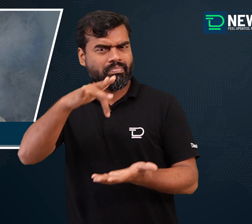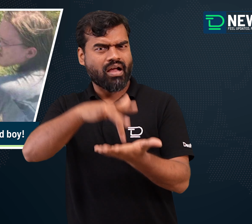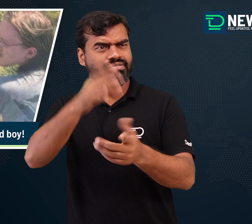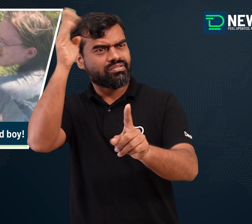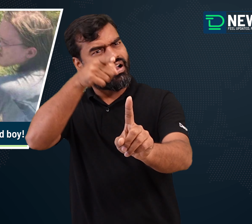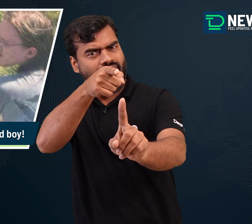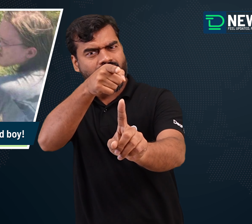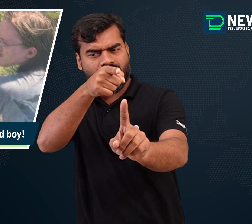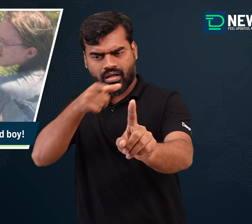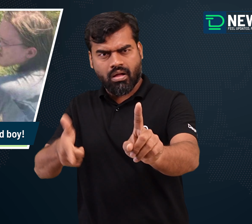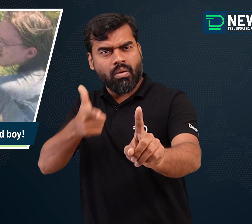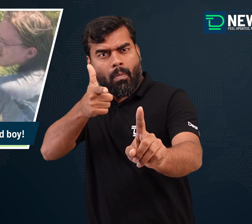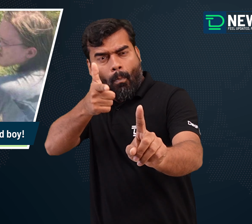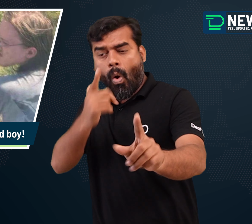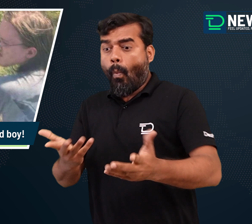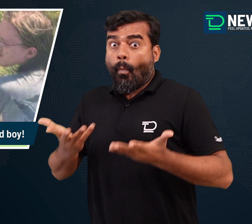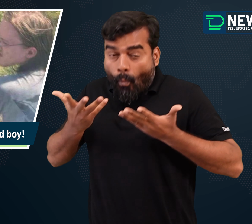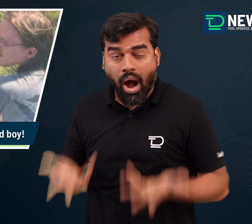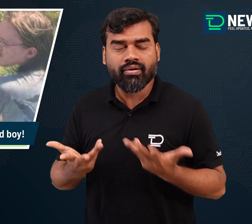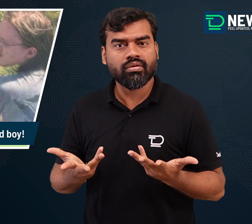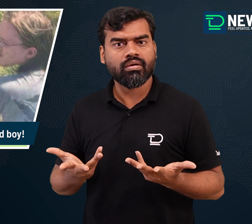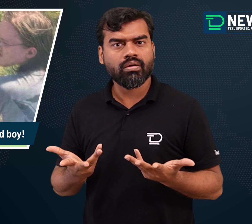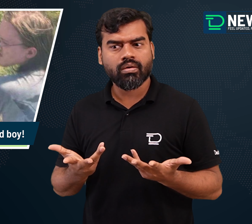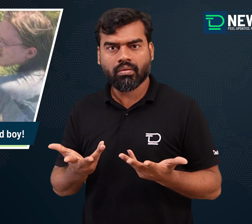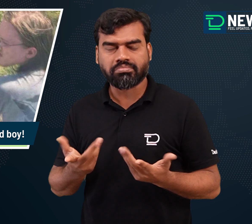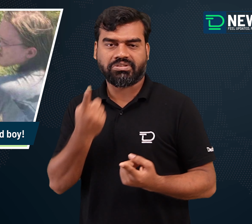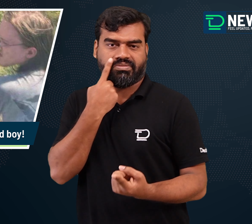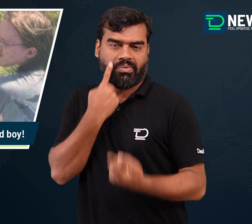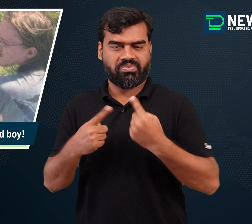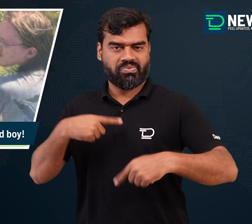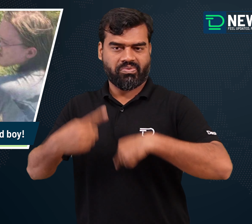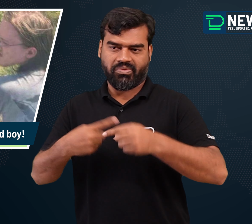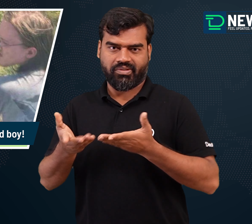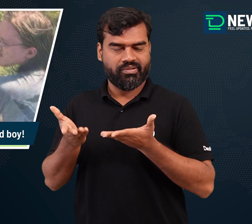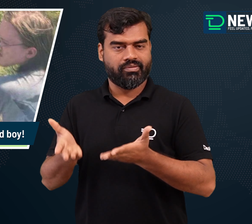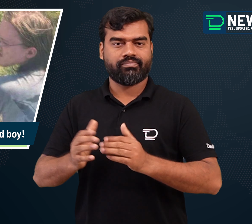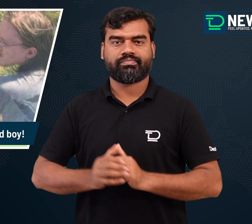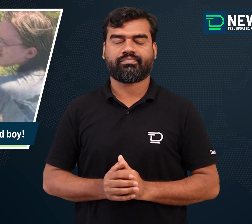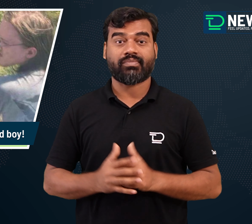Why he tried to shoot the Trump investigation is ongoing.